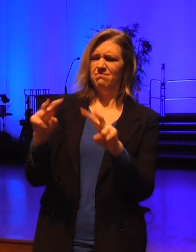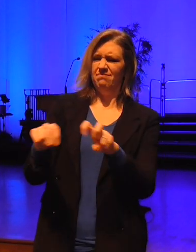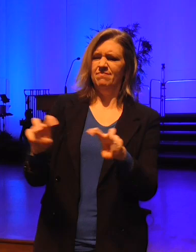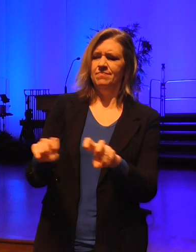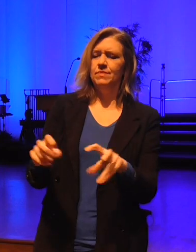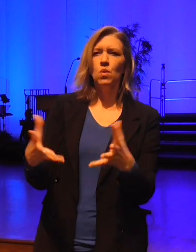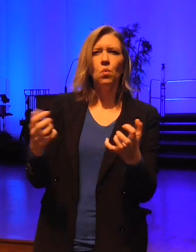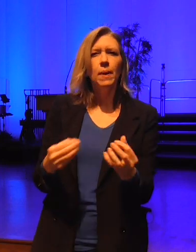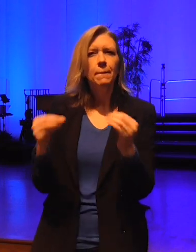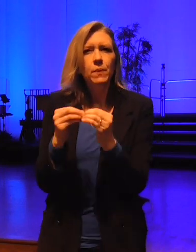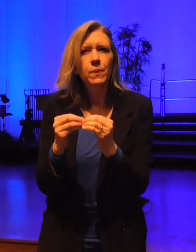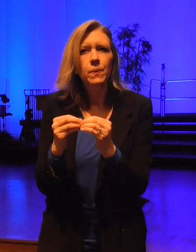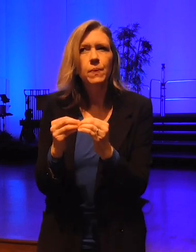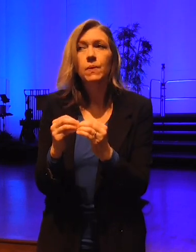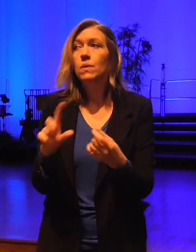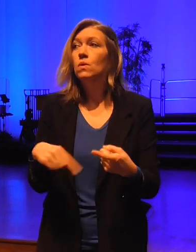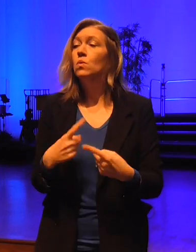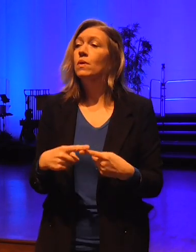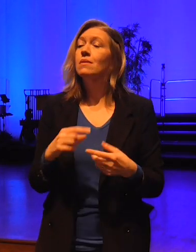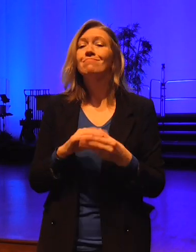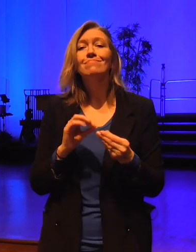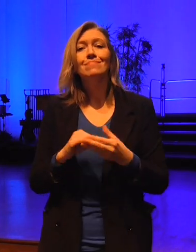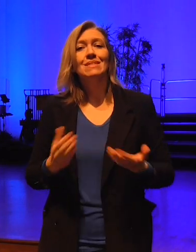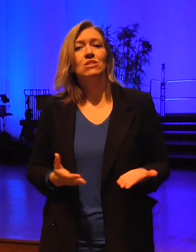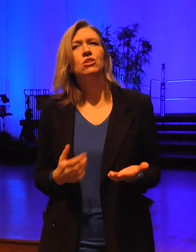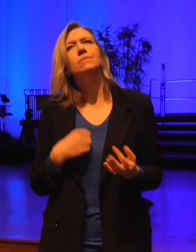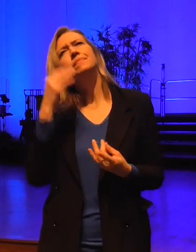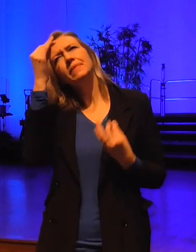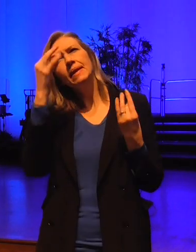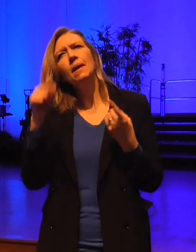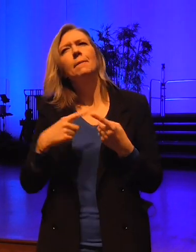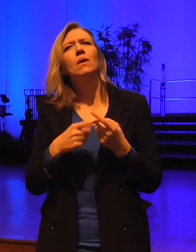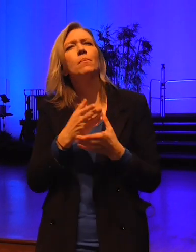sharing here you know we're thinking about those parts of our lives that feel down in the dumps